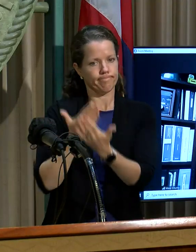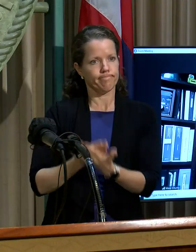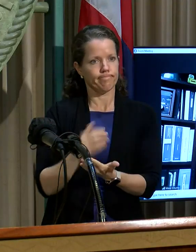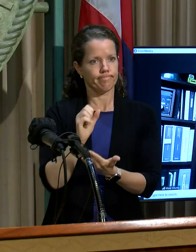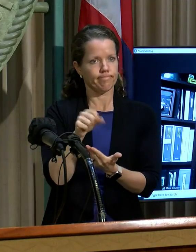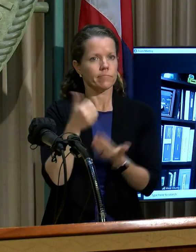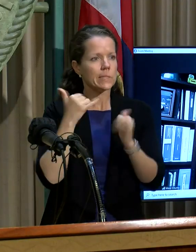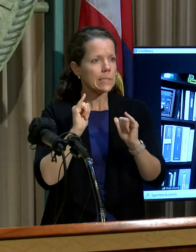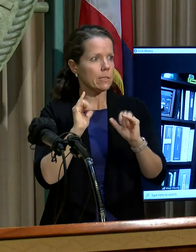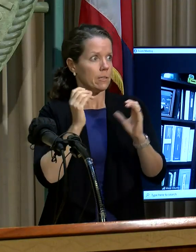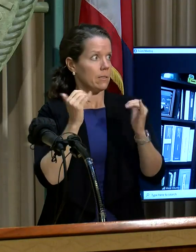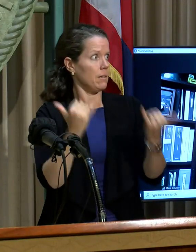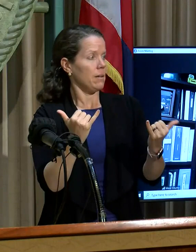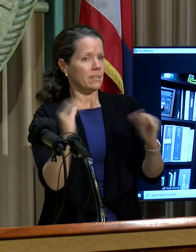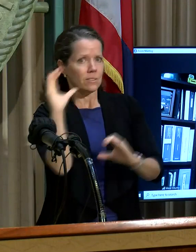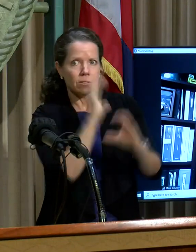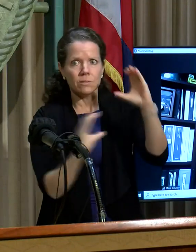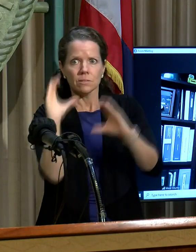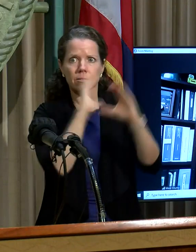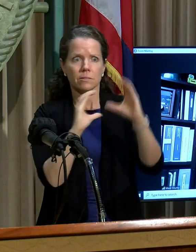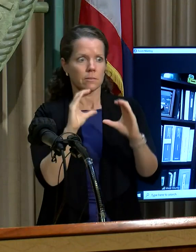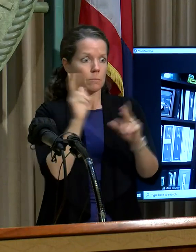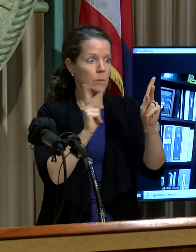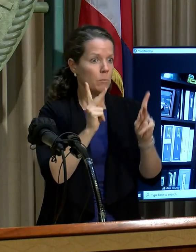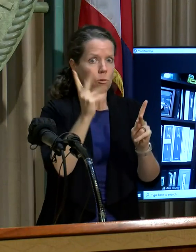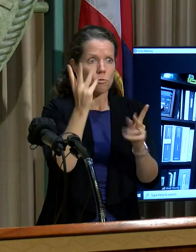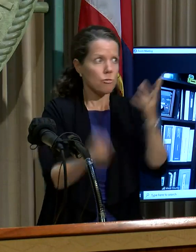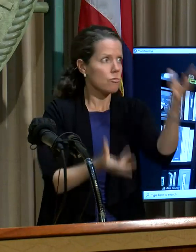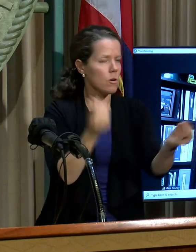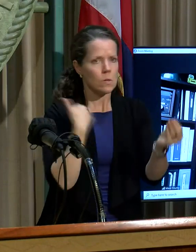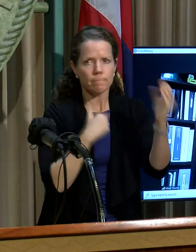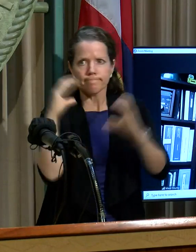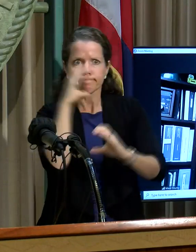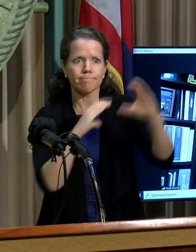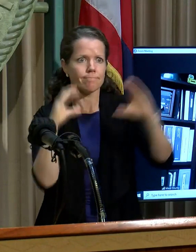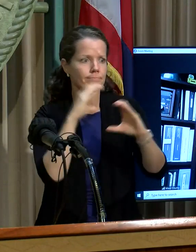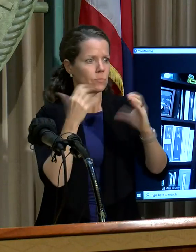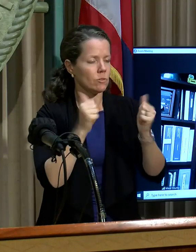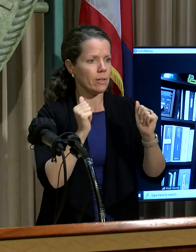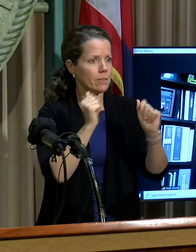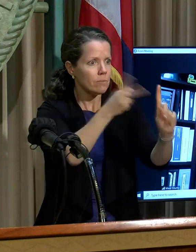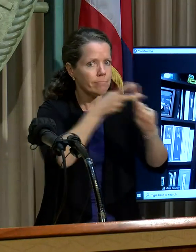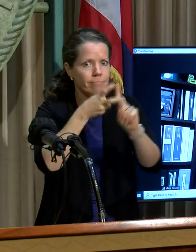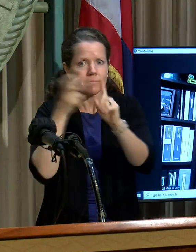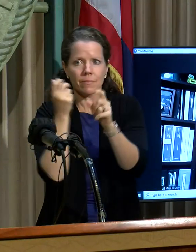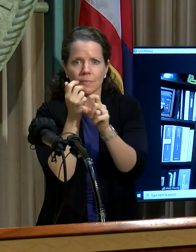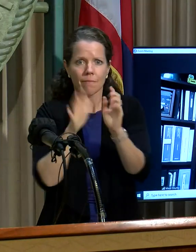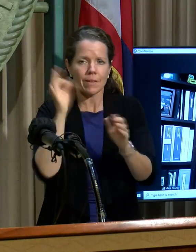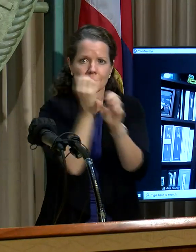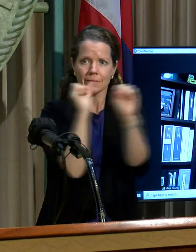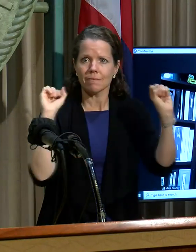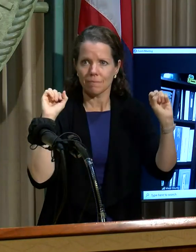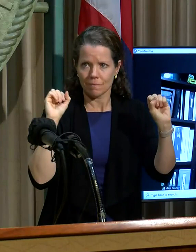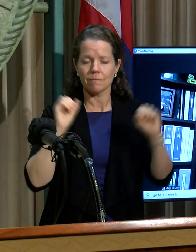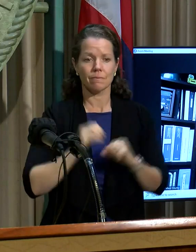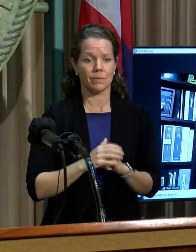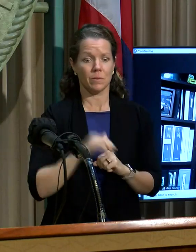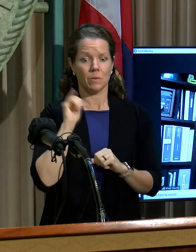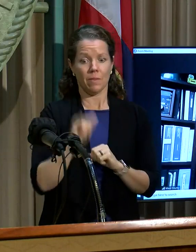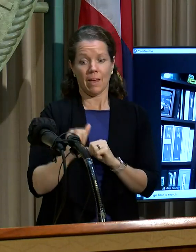CUSTOMERS. THERE'S NO POWER AT OUR HOTELS THERE'S NO POWER AT OUR HOTELS THERE'S NO POWER AT OUR HOTELS OR THERE'S NO POWER AT OUR HOTELS OR SHELTERS THERE'S NO POWER AT OUR HOTELS OR SHELTERS THAT THERE'S NO POWER AT OUR HOTELS OR SHELTERS THAT WE THERE'S NO POWER AT OUR HOTELS OR SHELTERS THAT WE OPENED THERE'S NO POWER AT OUR HOTELS OR SHELTERS THAT WE OPENED ON OR SHELTERS THAT WE OPENED ON OR SHELTERS THAT WE OPENED ON THAT OR SHELTERS THAT WE OPENED ON THAT SIDE. THAT SIDE. THAT SIDE. I'M THAT SIDE. I'M SAD THAT SIDE. I'M SAD TO THAT SIDE. I'M SAD TO REPORT, THAT SIDE. I'M SAD TO REPORT, JUST THAT SIDE. I'M SAD TO REPORT, JUST BEFORE I'M SAD TO REPORT, JUST BEFORE I'M SAD TO REPORT, JUST BEFORE COMING I'M SAD TO REPORT, JUST BEFORE COMING OUT I'M SAD TO REPORT, JUST BEFORE COMING OUT THIS,